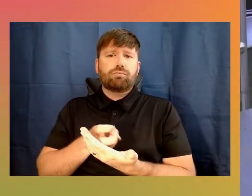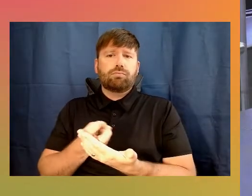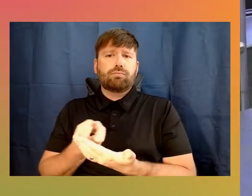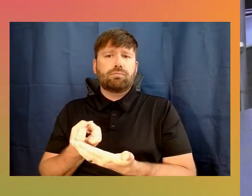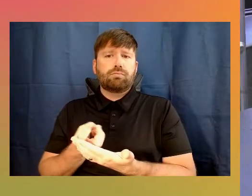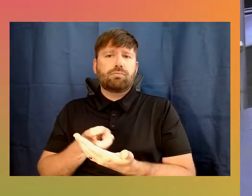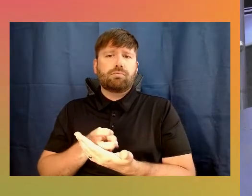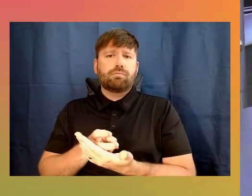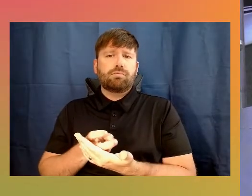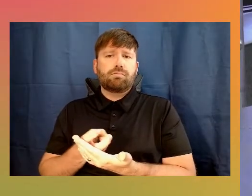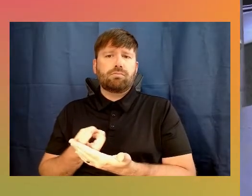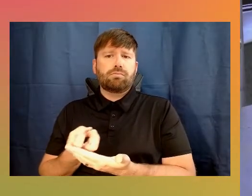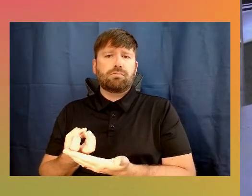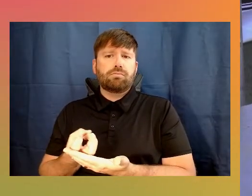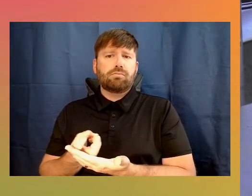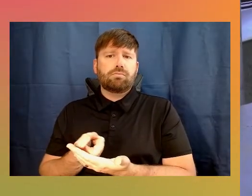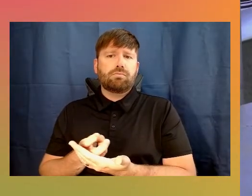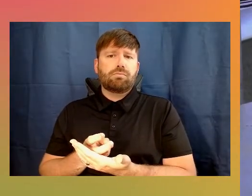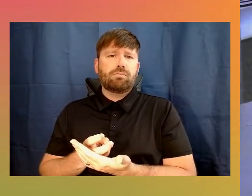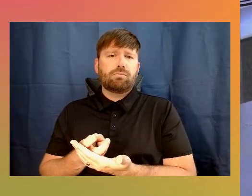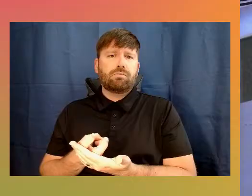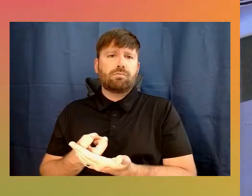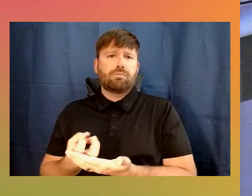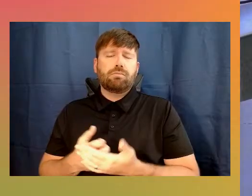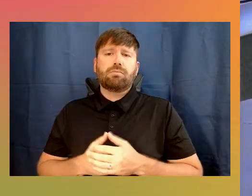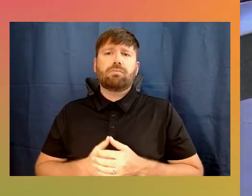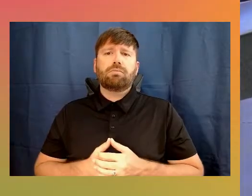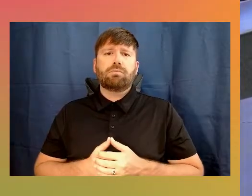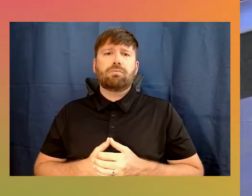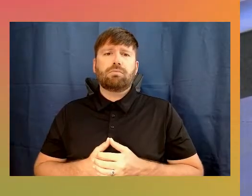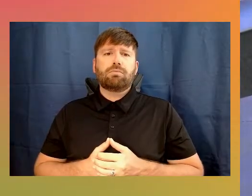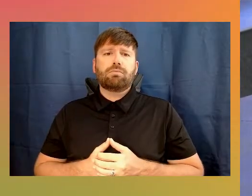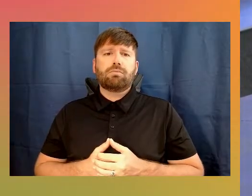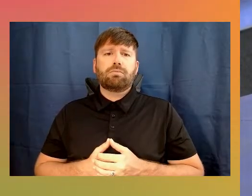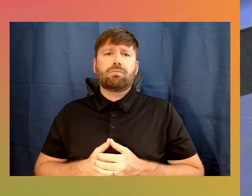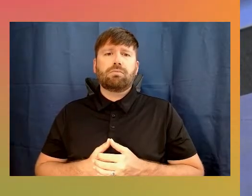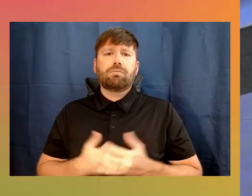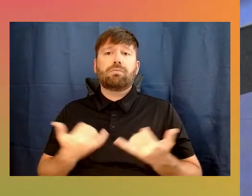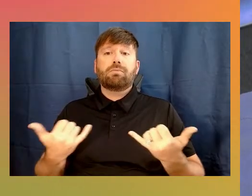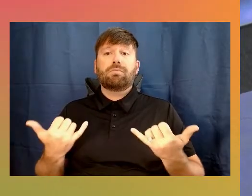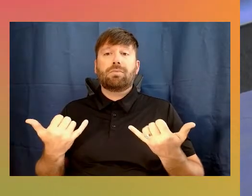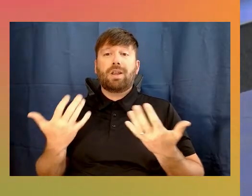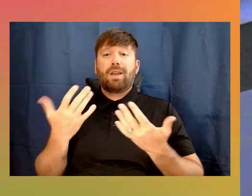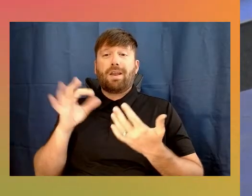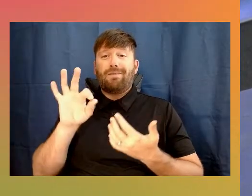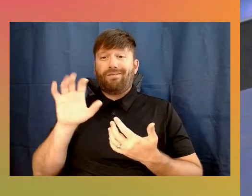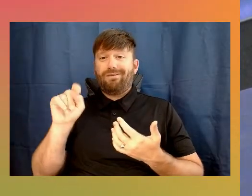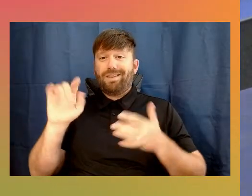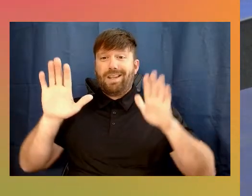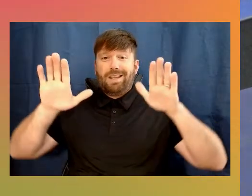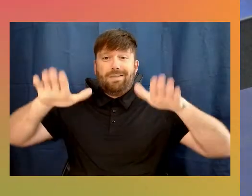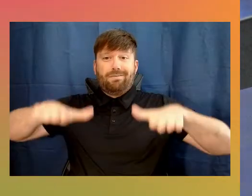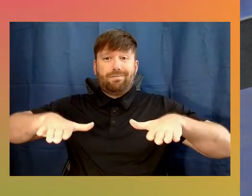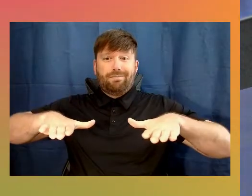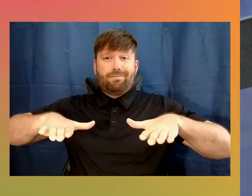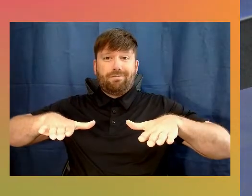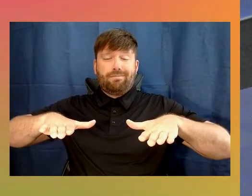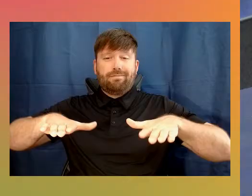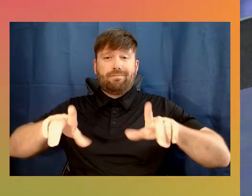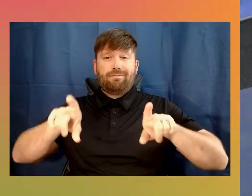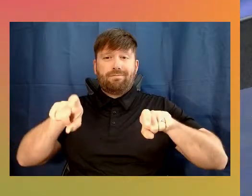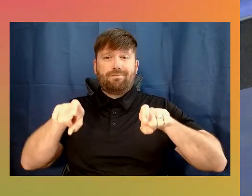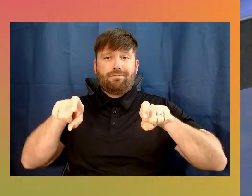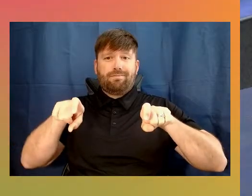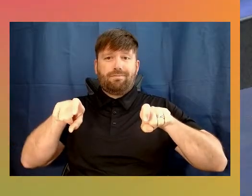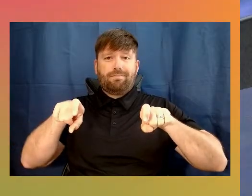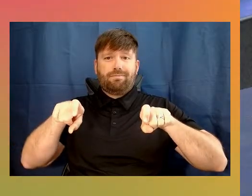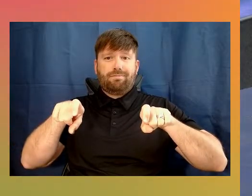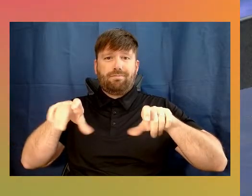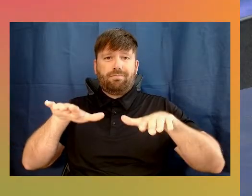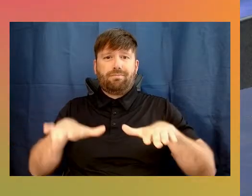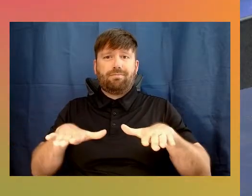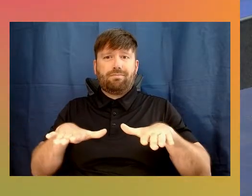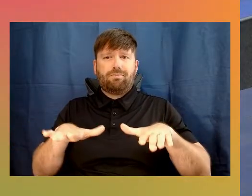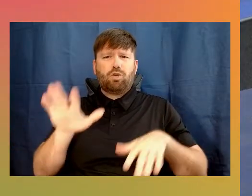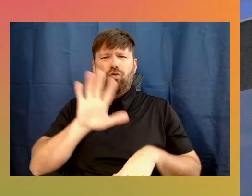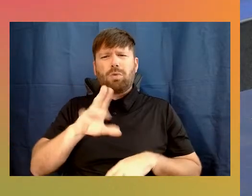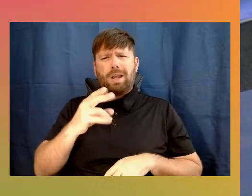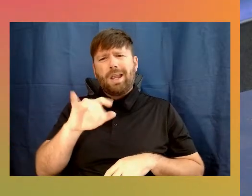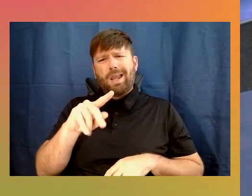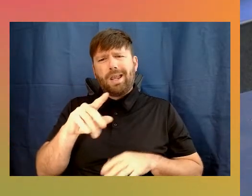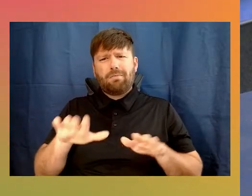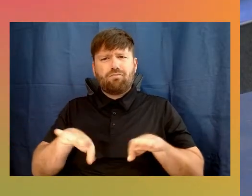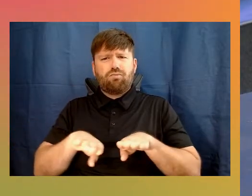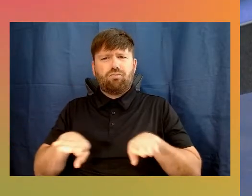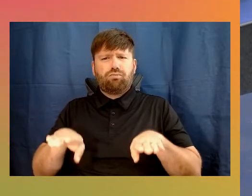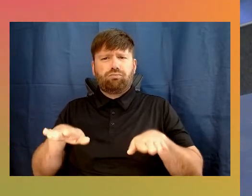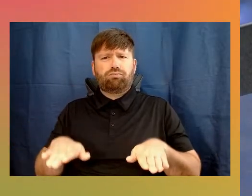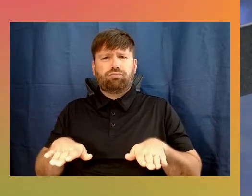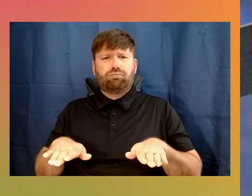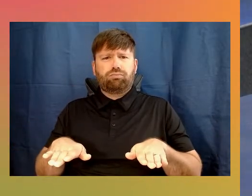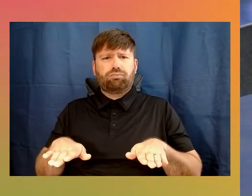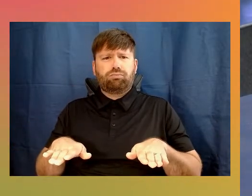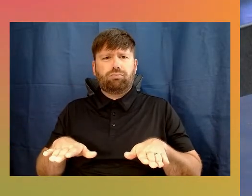GENTLY ROCKING SIDE TO SIDE.